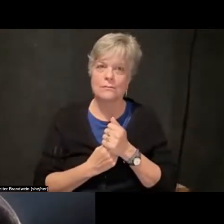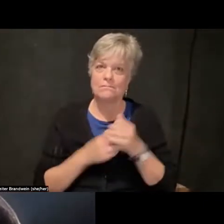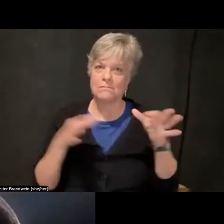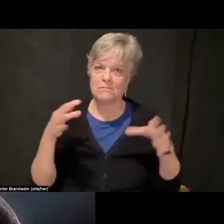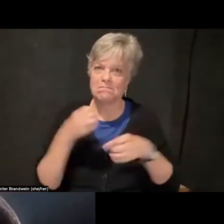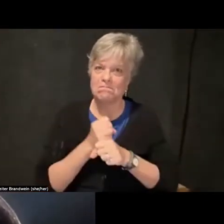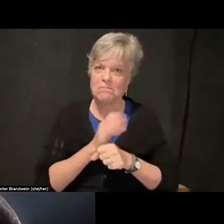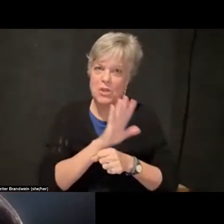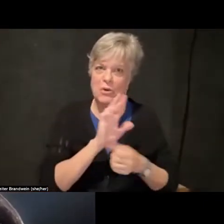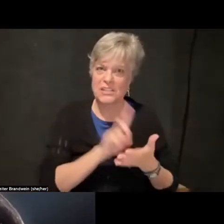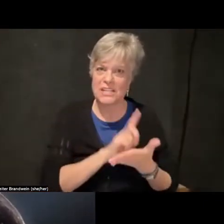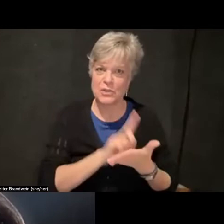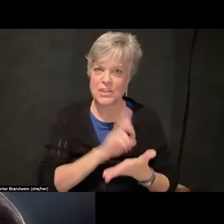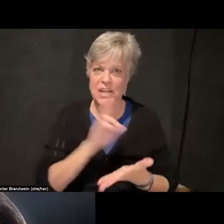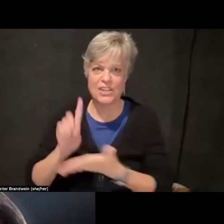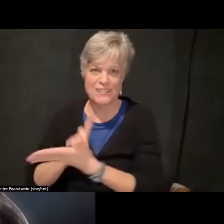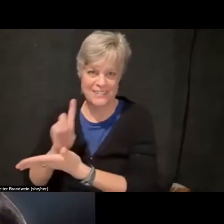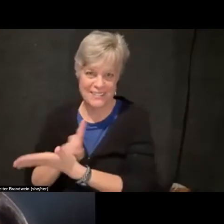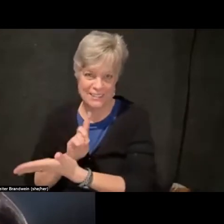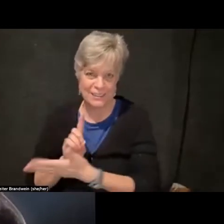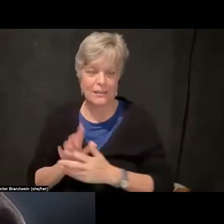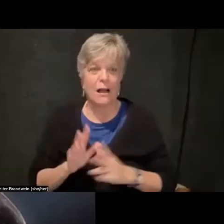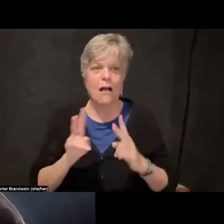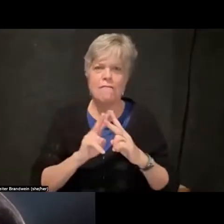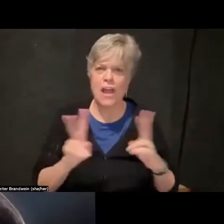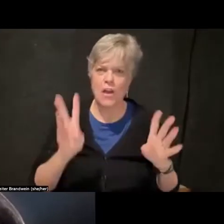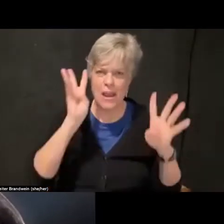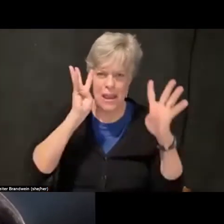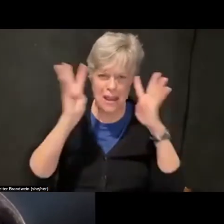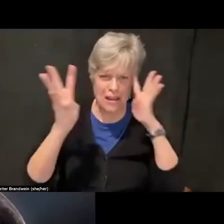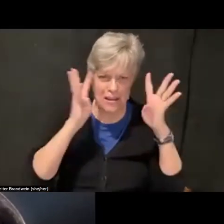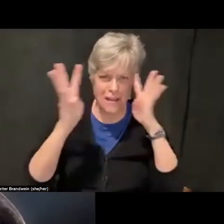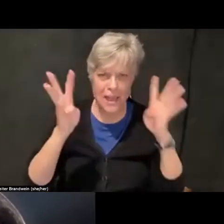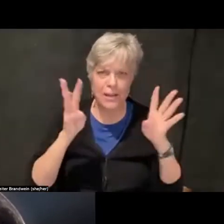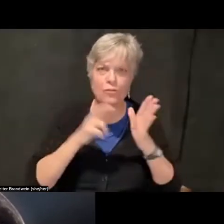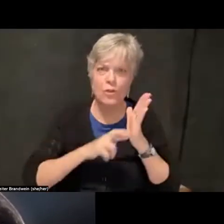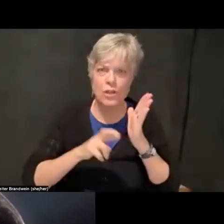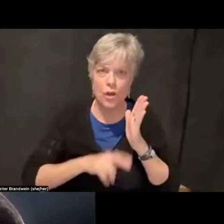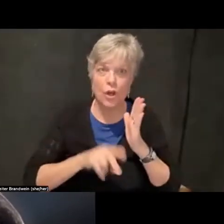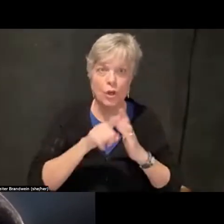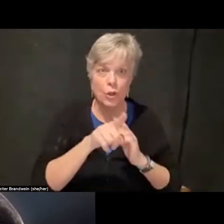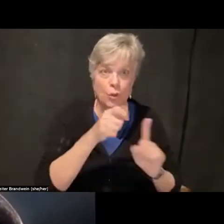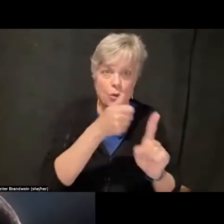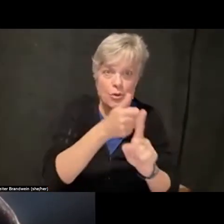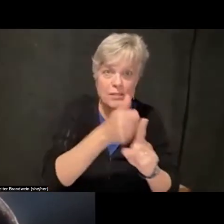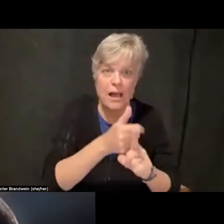very innovative research and you're really laying the foundation of this discipline,